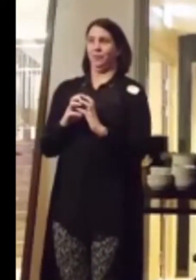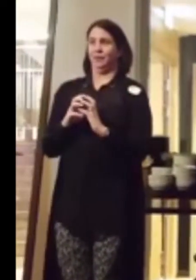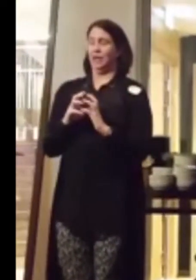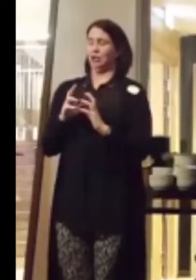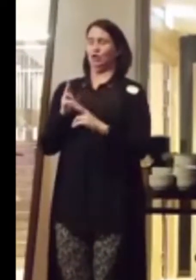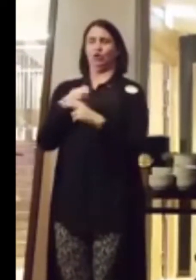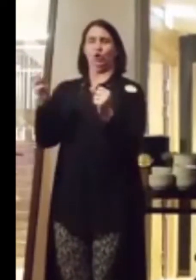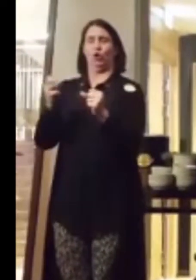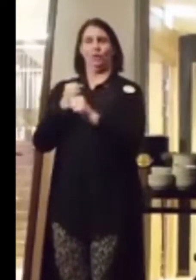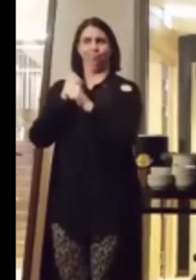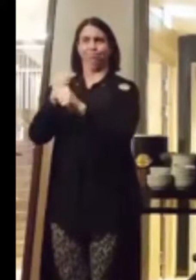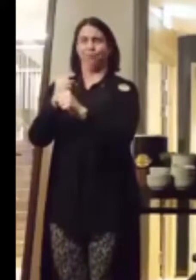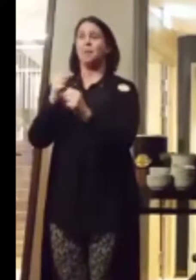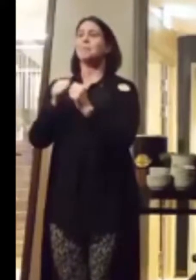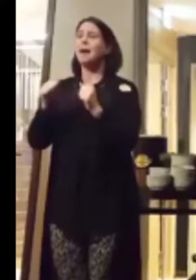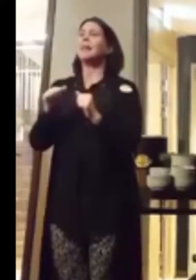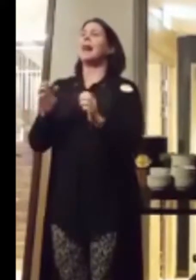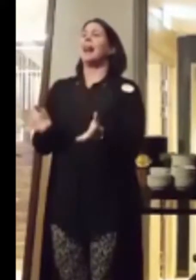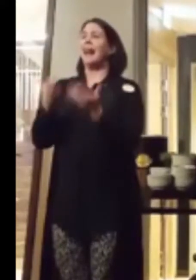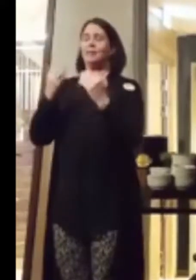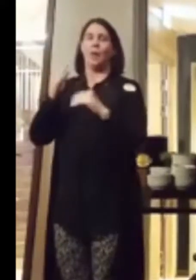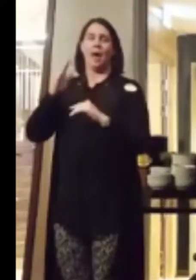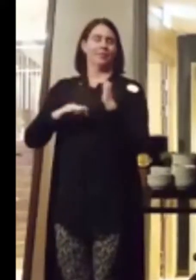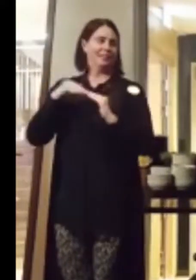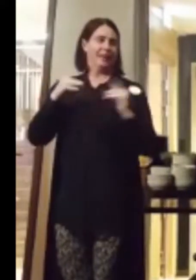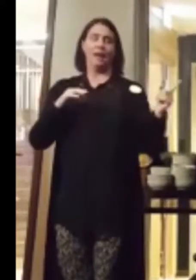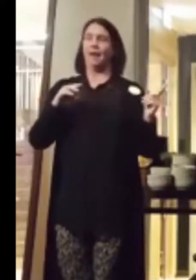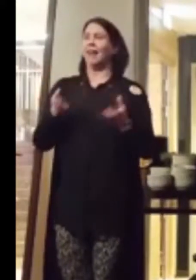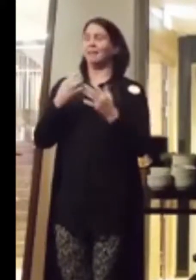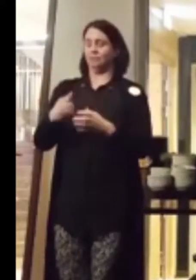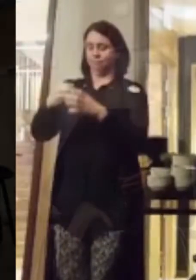anti-discrimination, accessibility and civic equality.